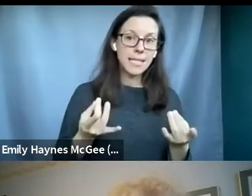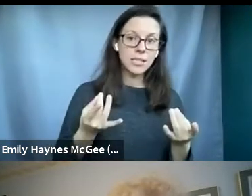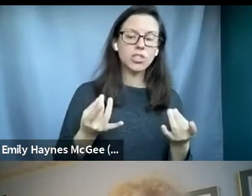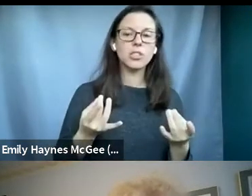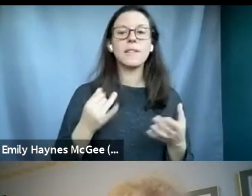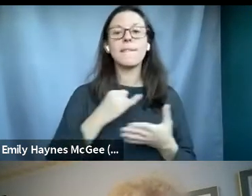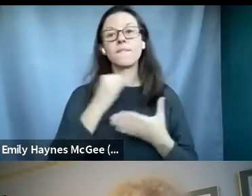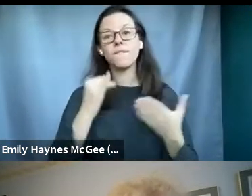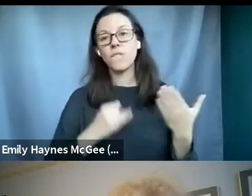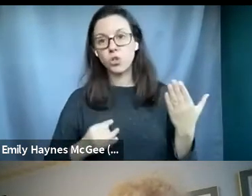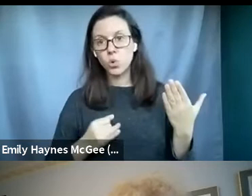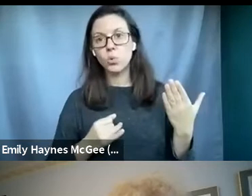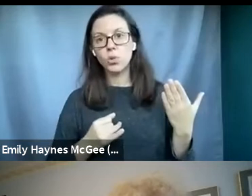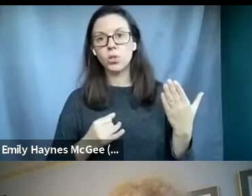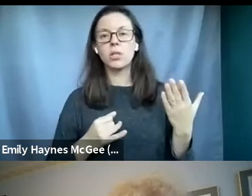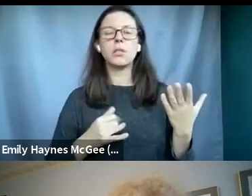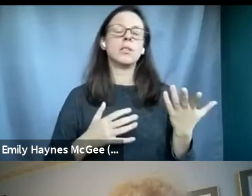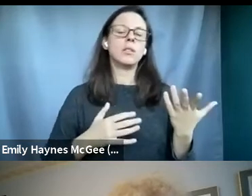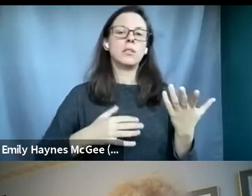This is the body product infomercial.